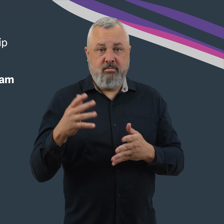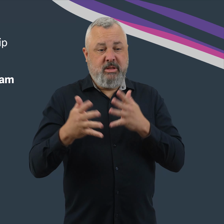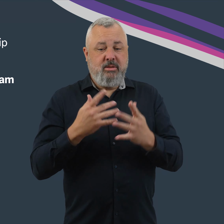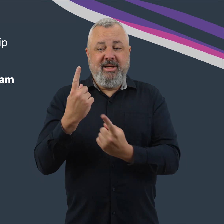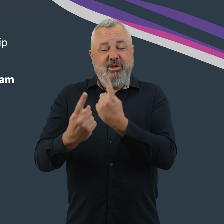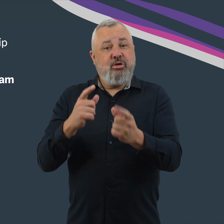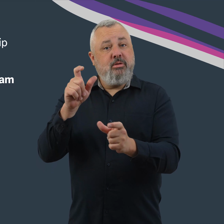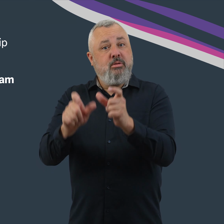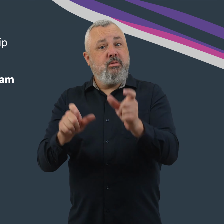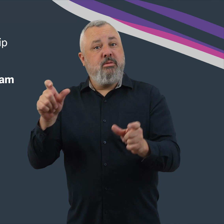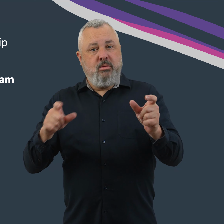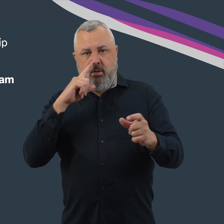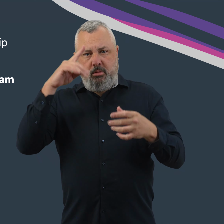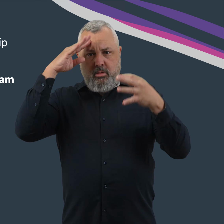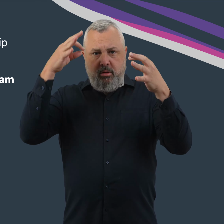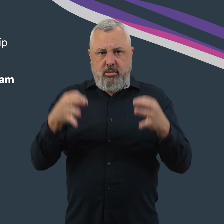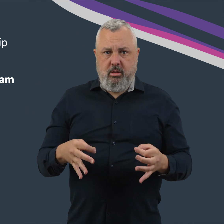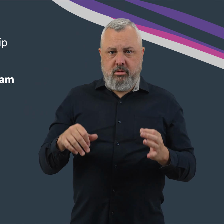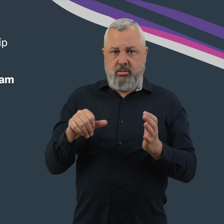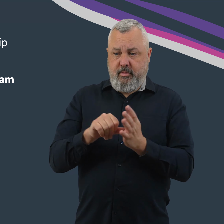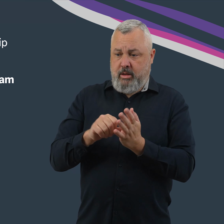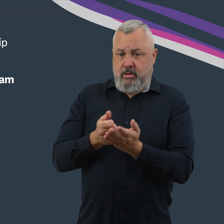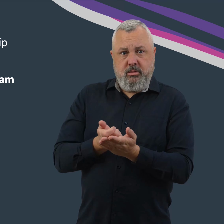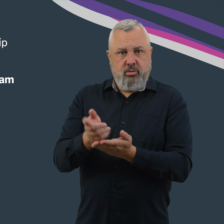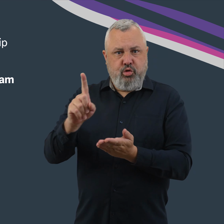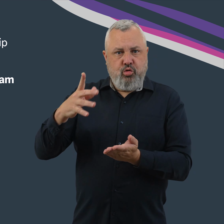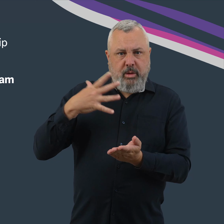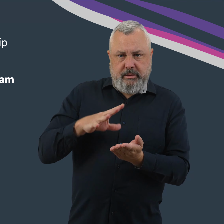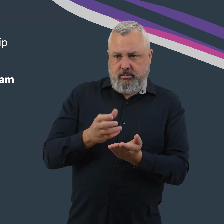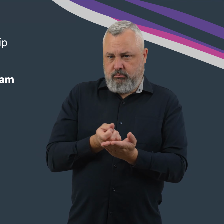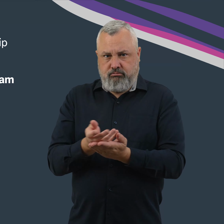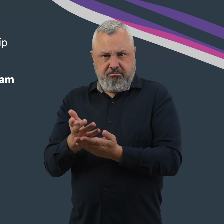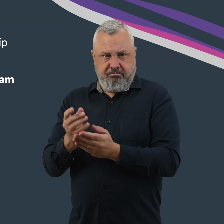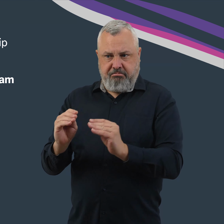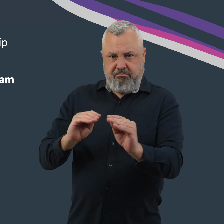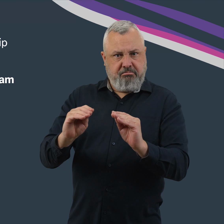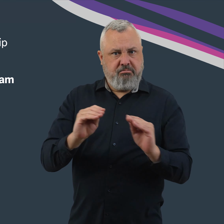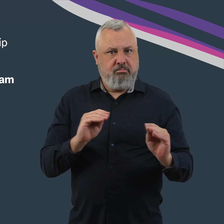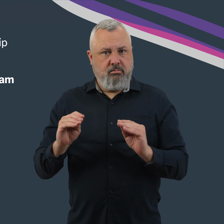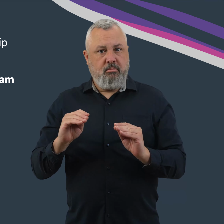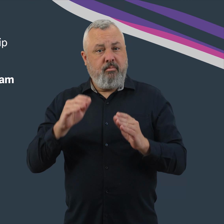Each participant can choose to use the funding in ways that will have the